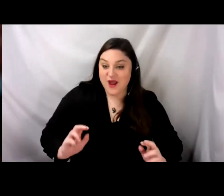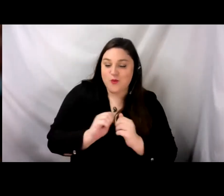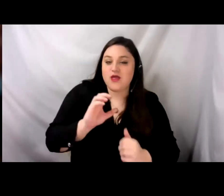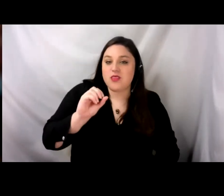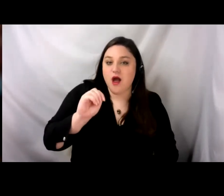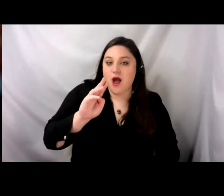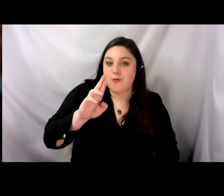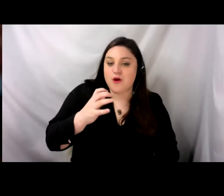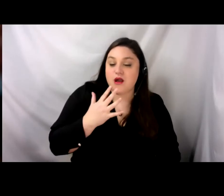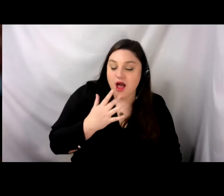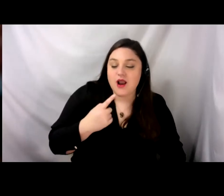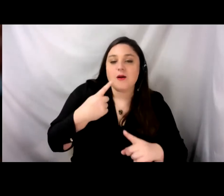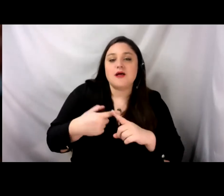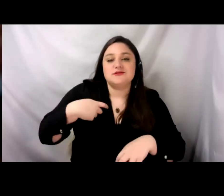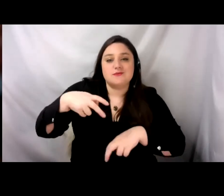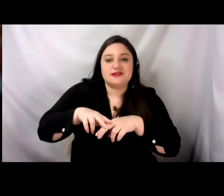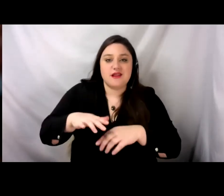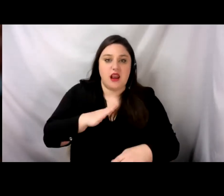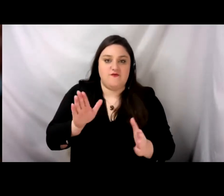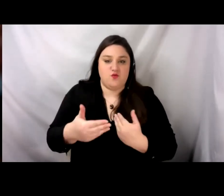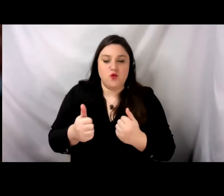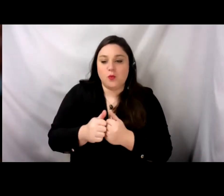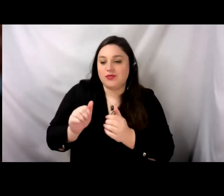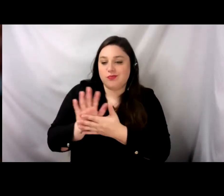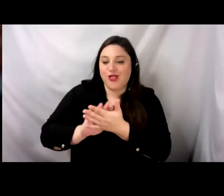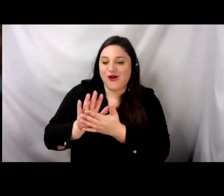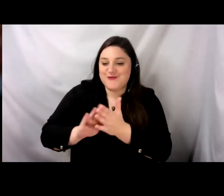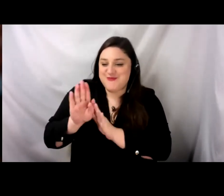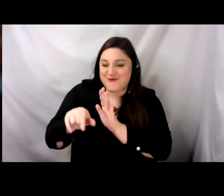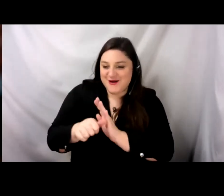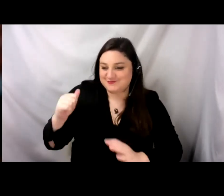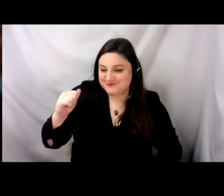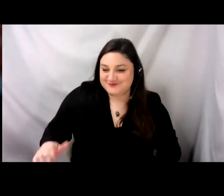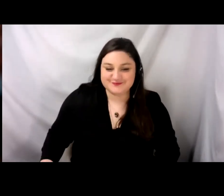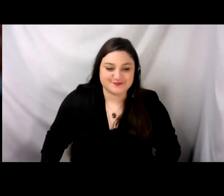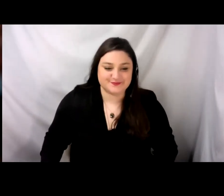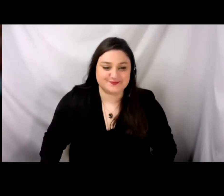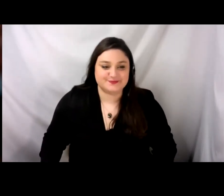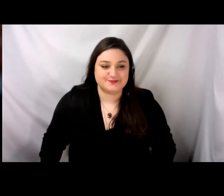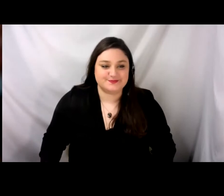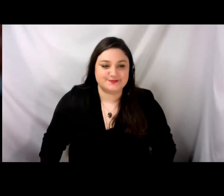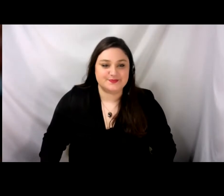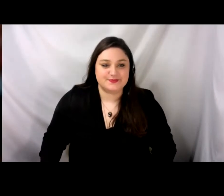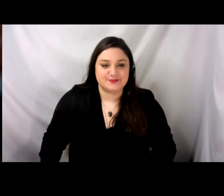right now because of the Zoom background. Yea, I am pleased to welcome